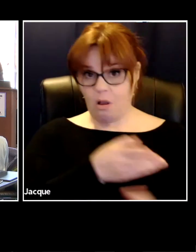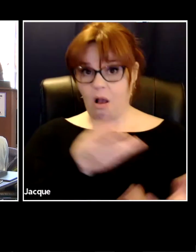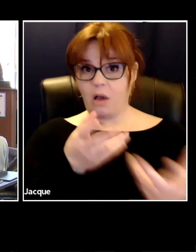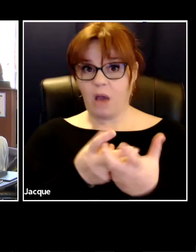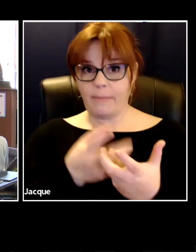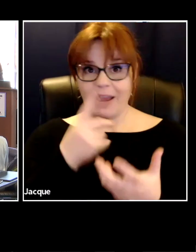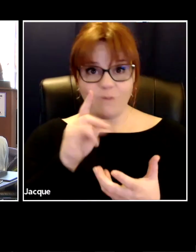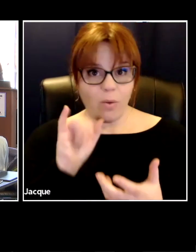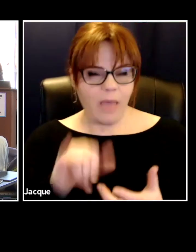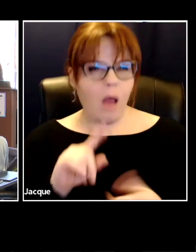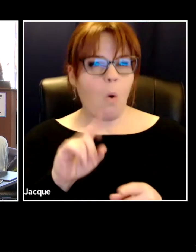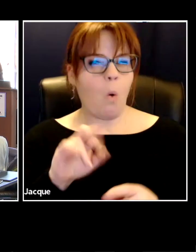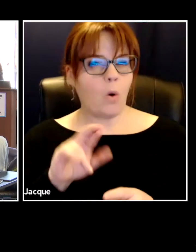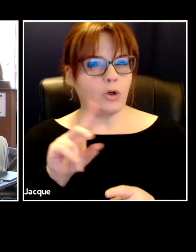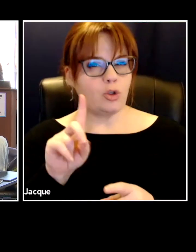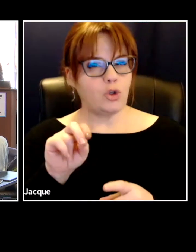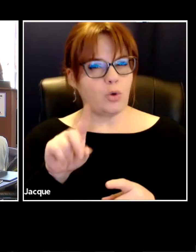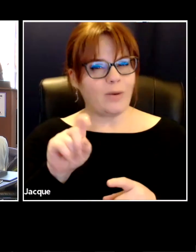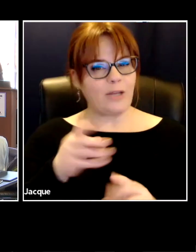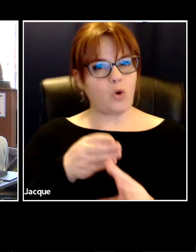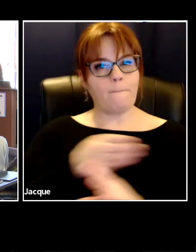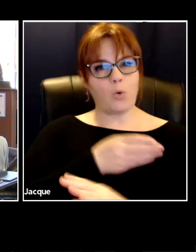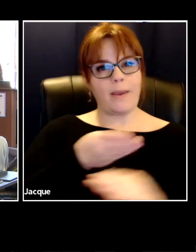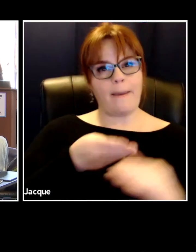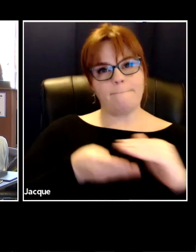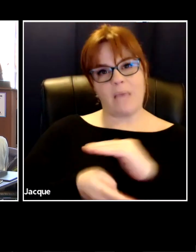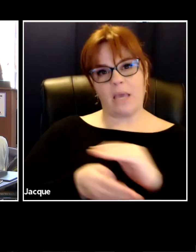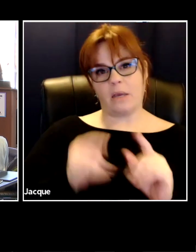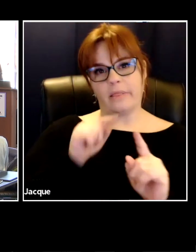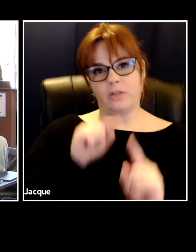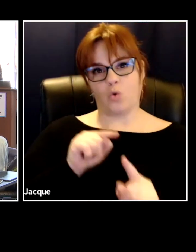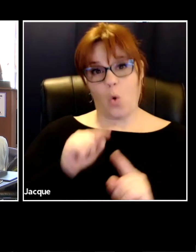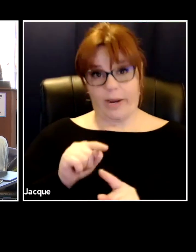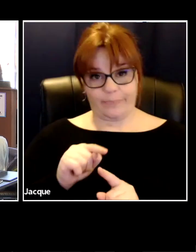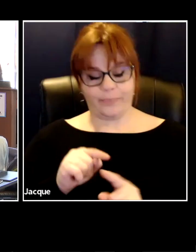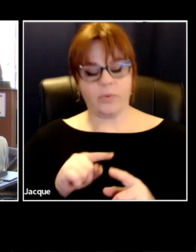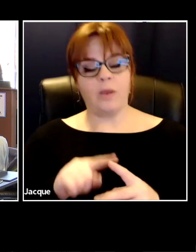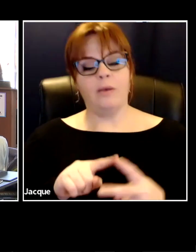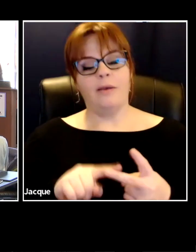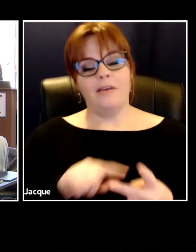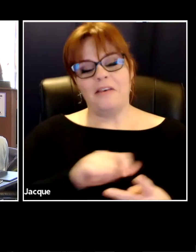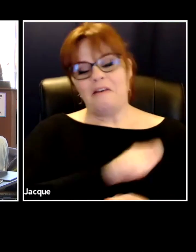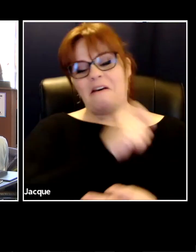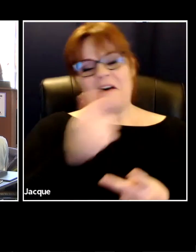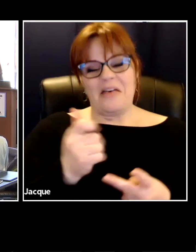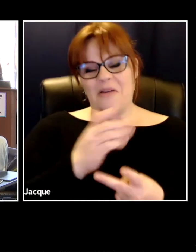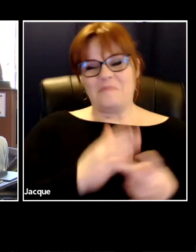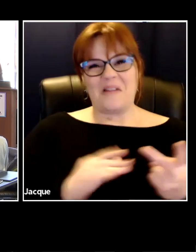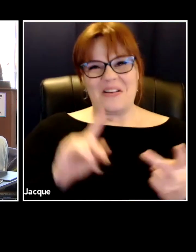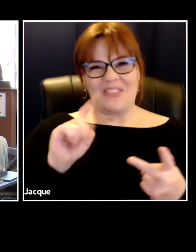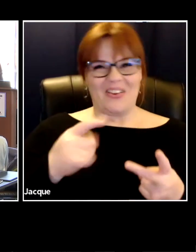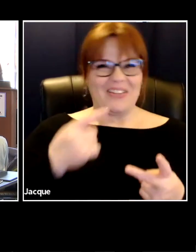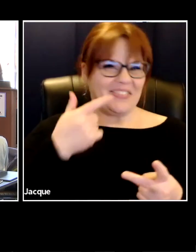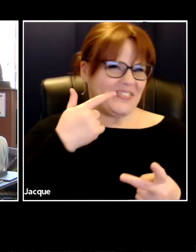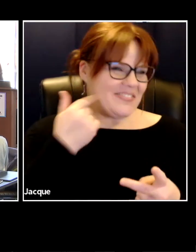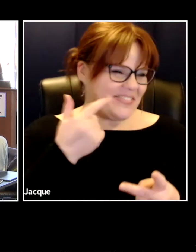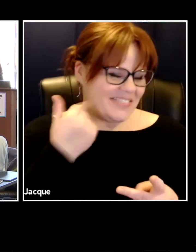you have to pre-bake the scoring? And the other part of the question is, you know, if you do